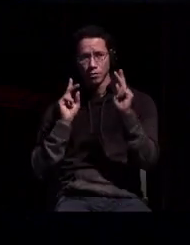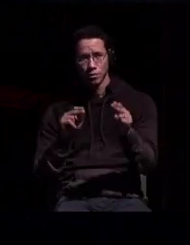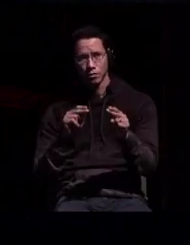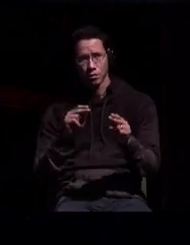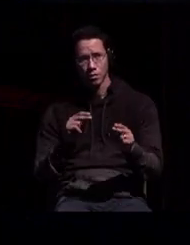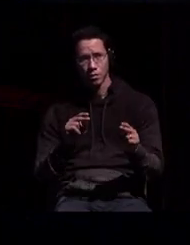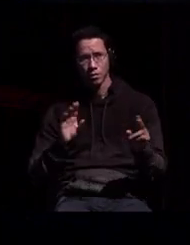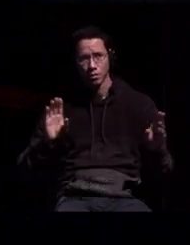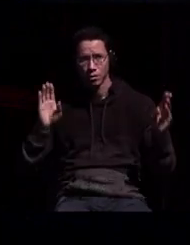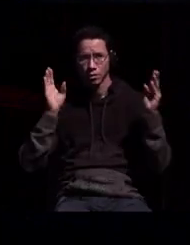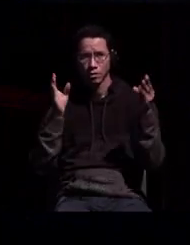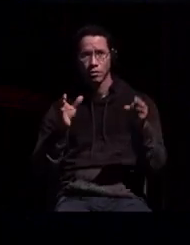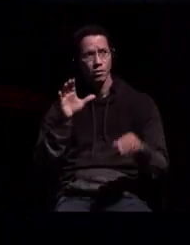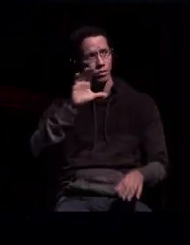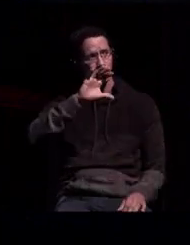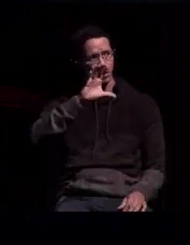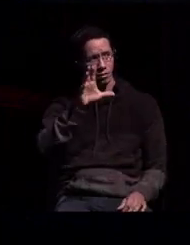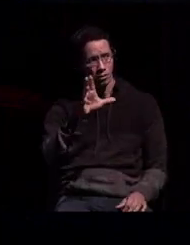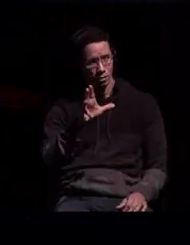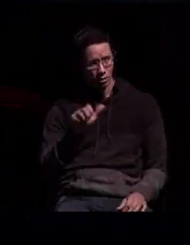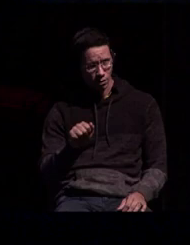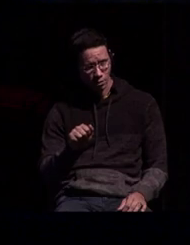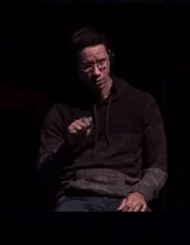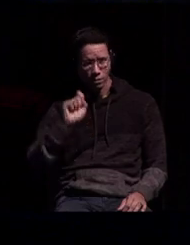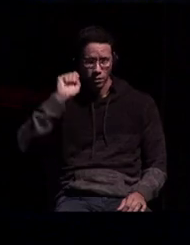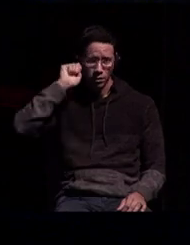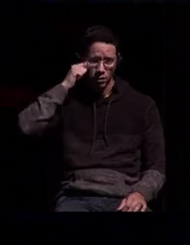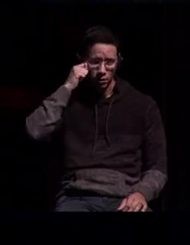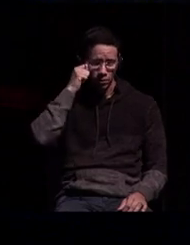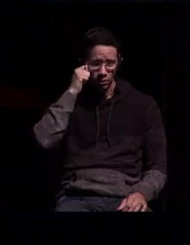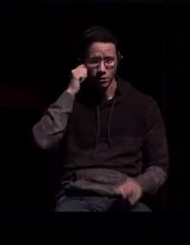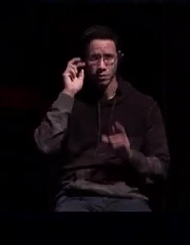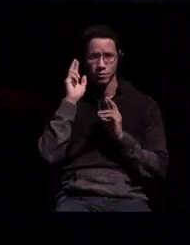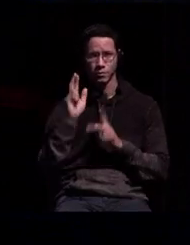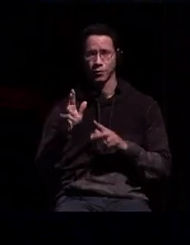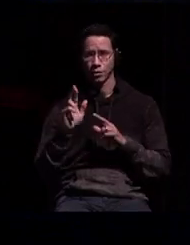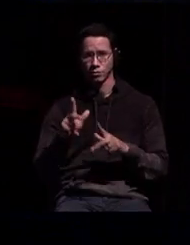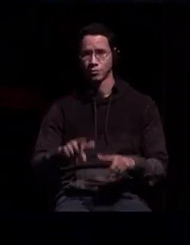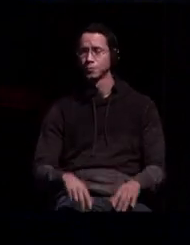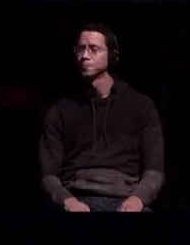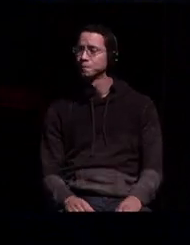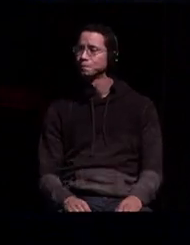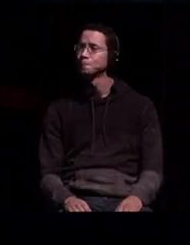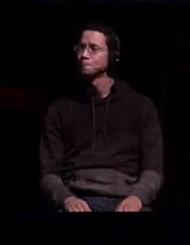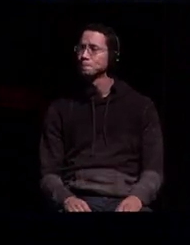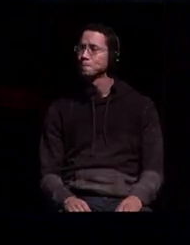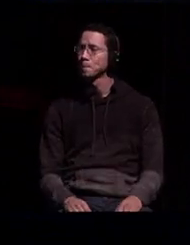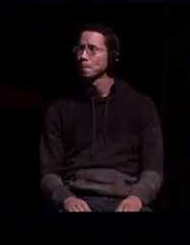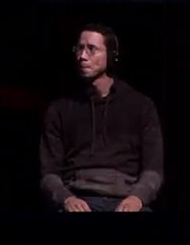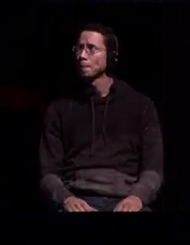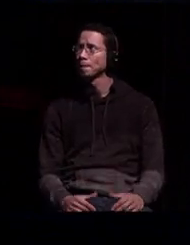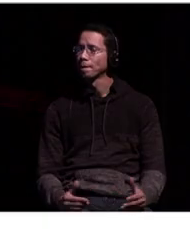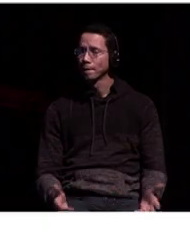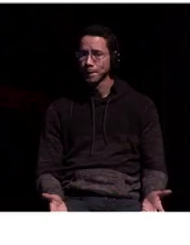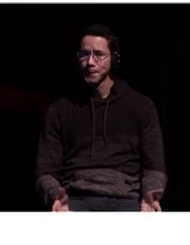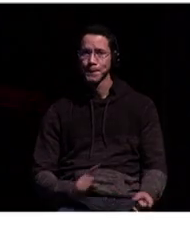or an African perspective. It is totally different. So that’s how we get to what “Gender Dimensions in Tourism”